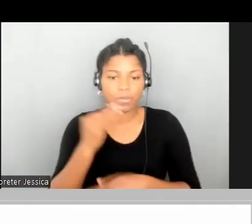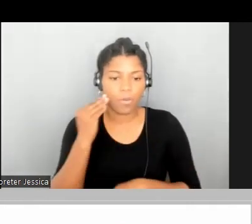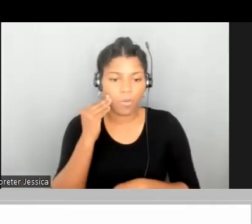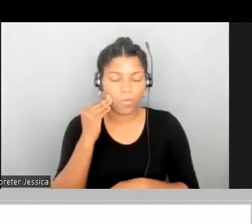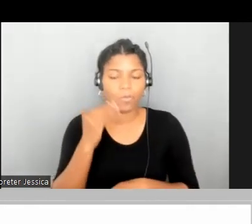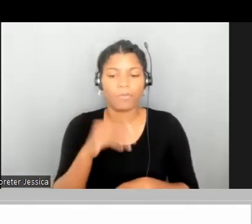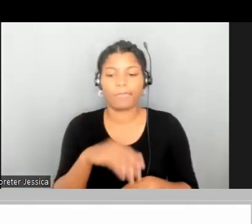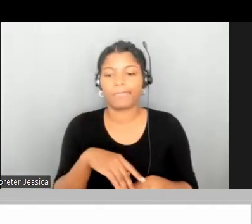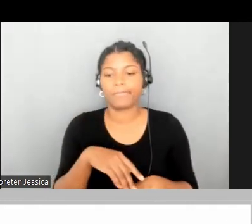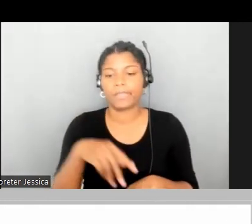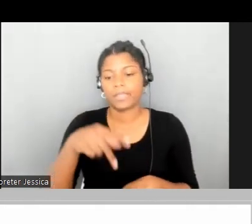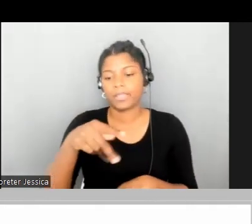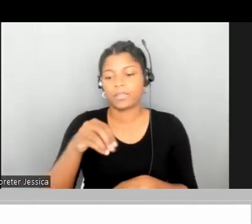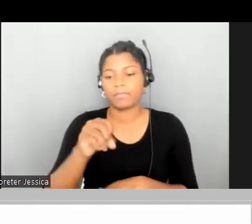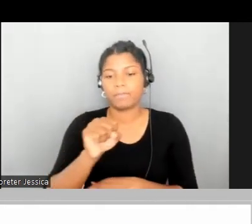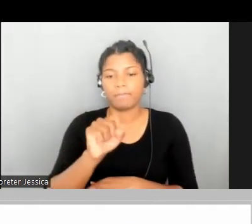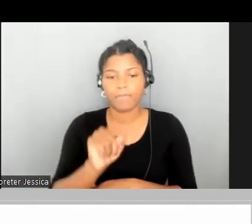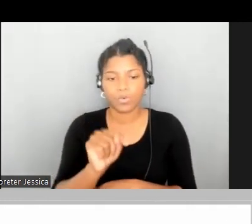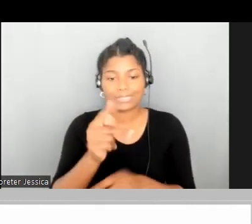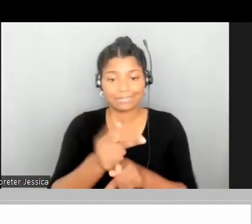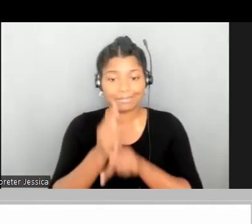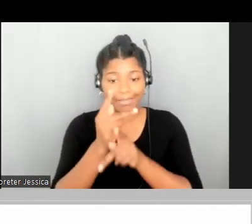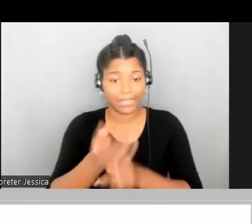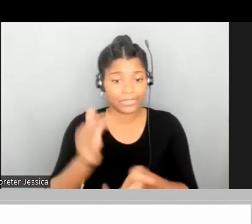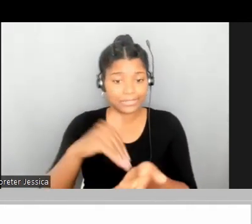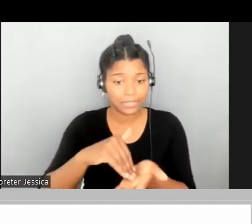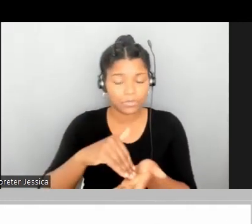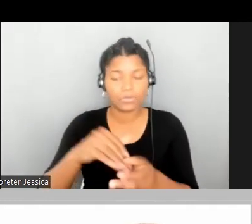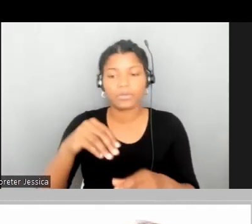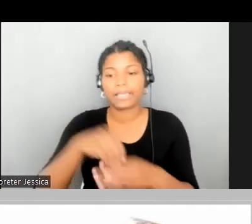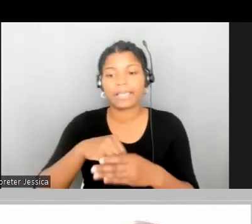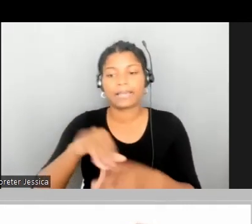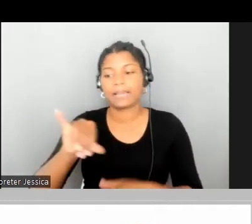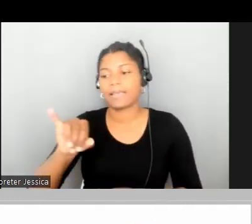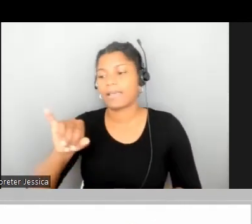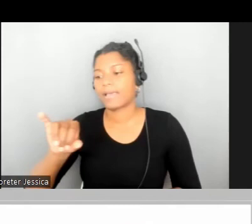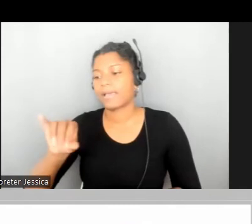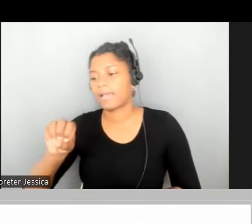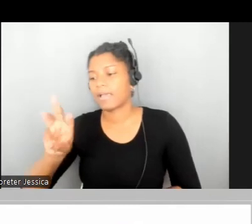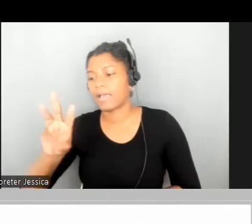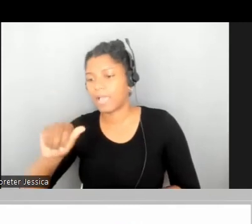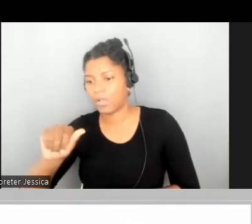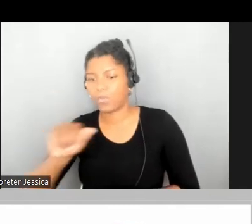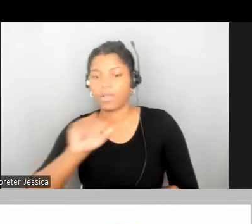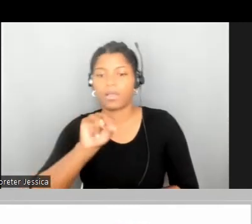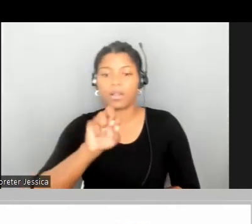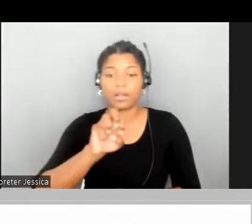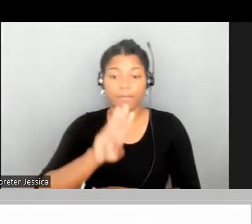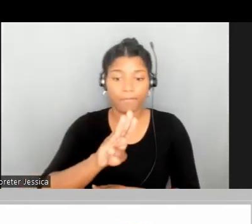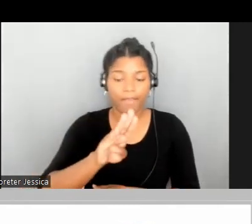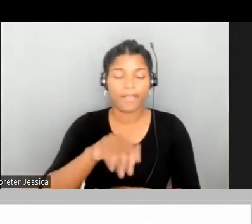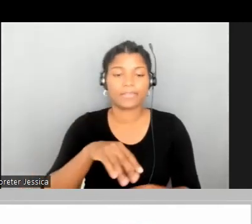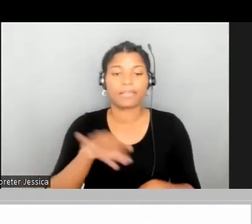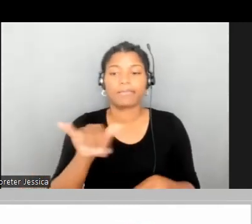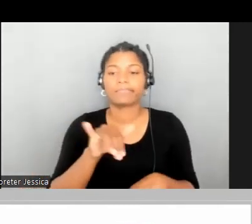care collaborative in Iowa and Nebraska. Connecting with clinics and primary care physician offices.